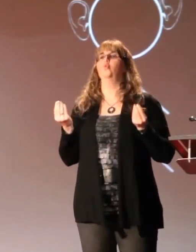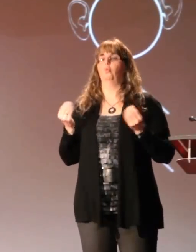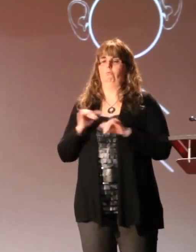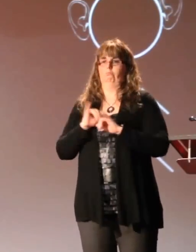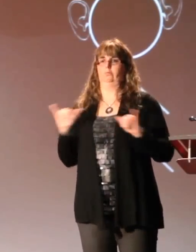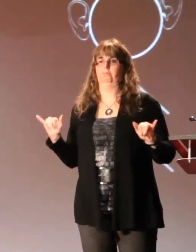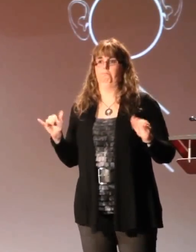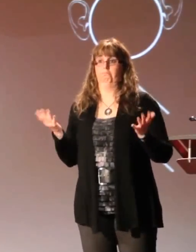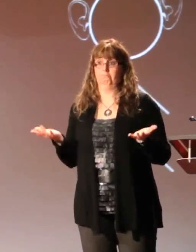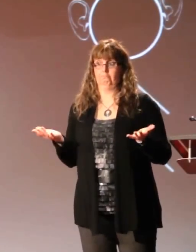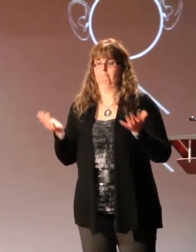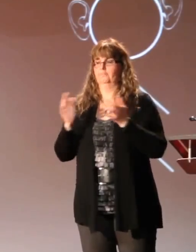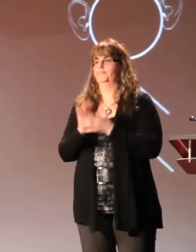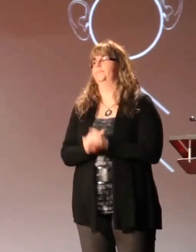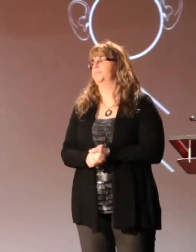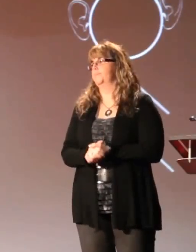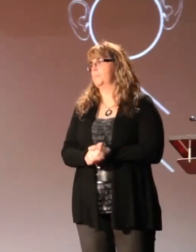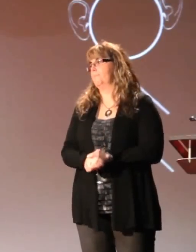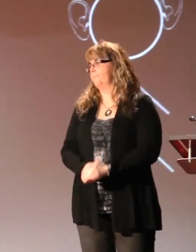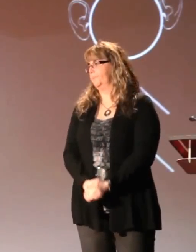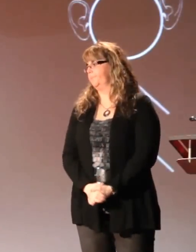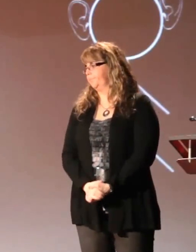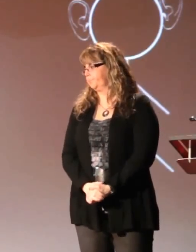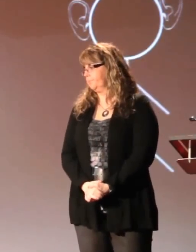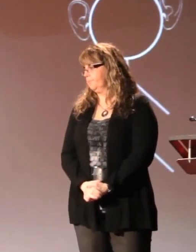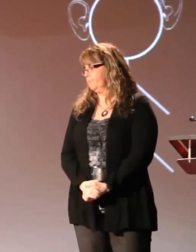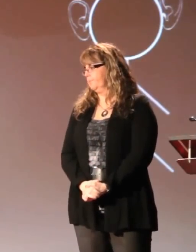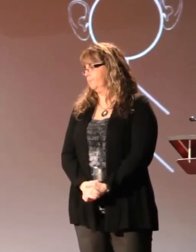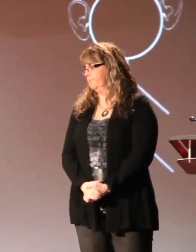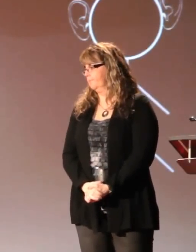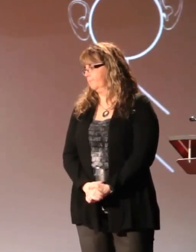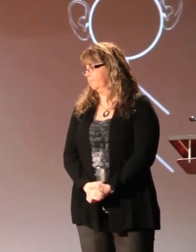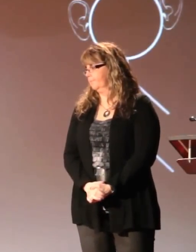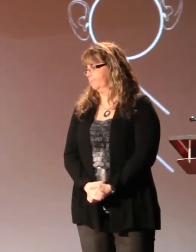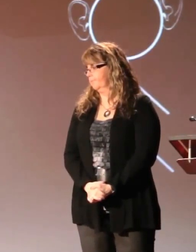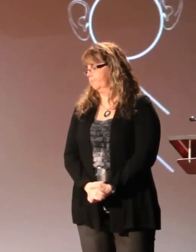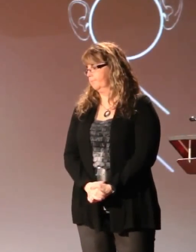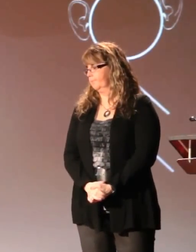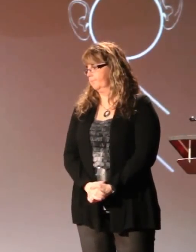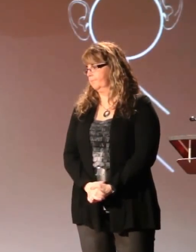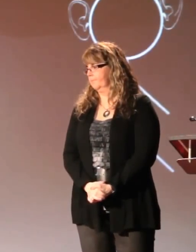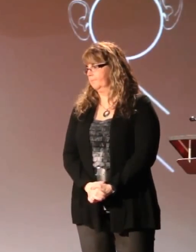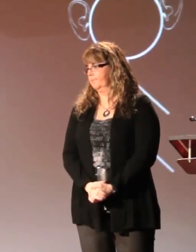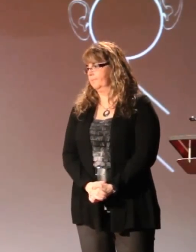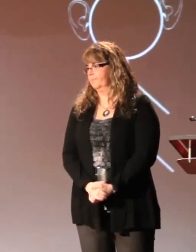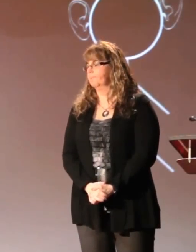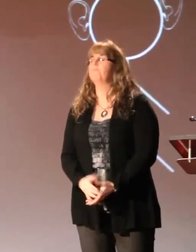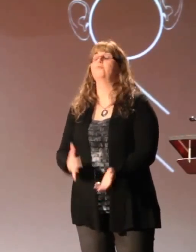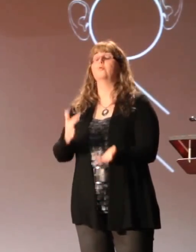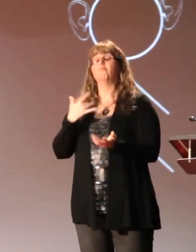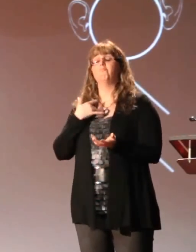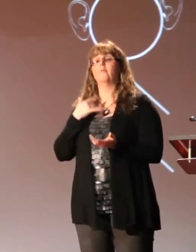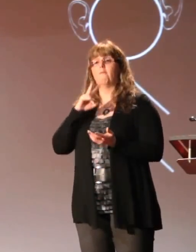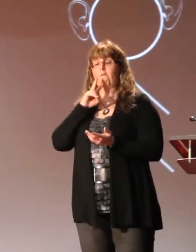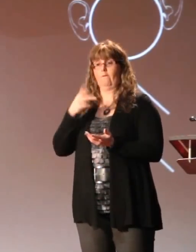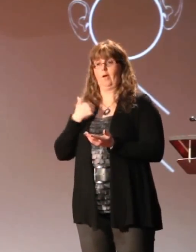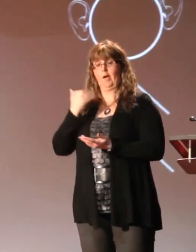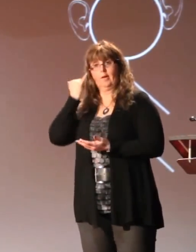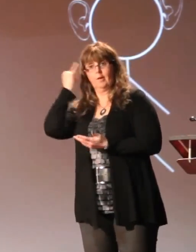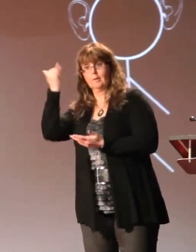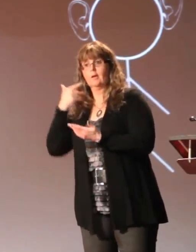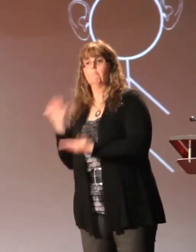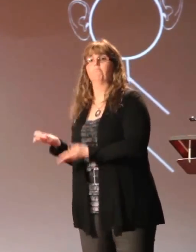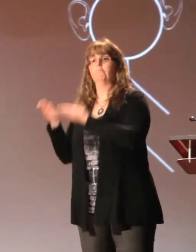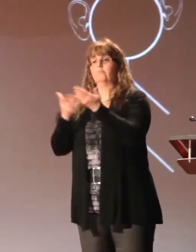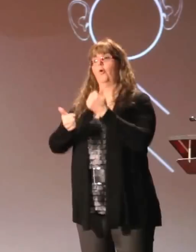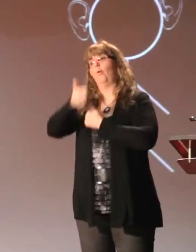What we present today is a complementary option to the use of an interpreter...